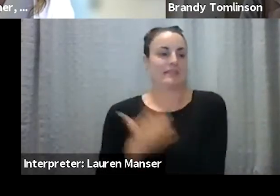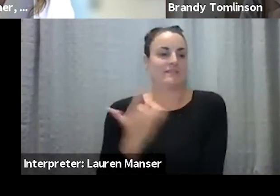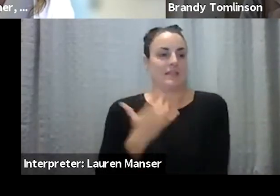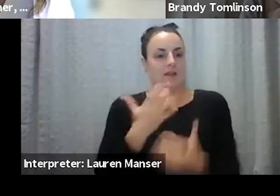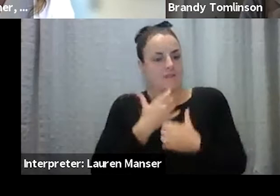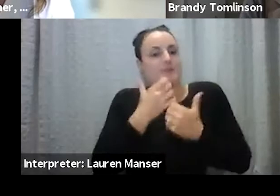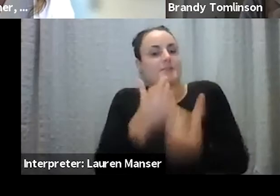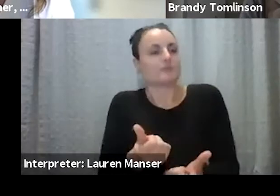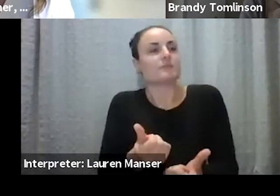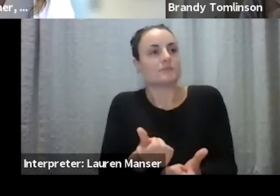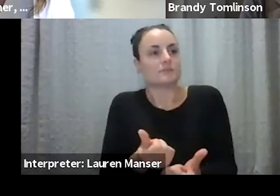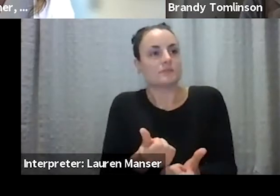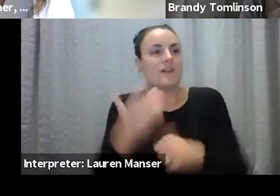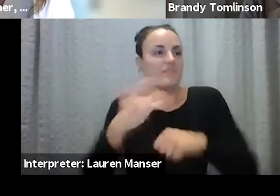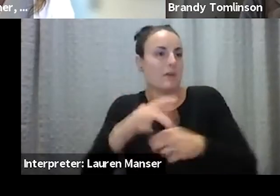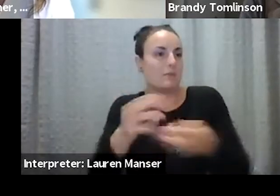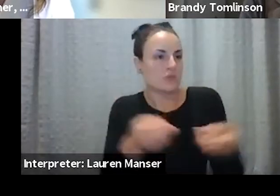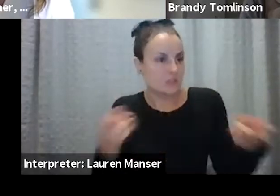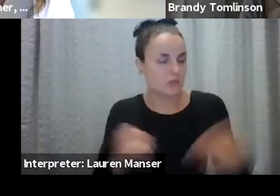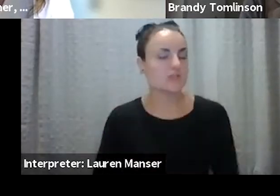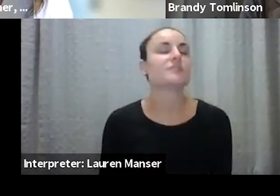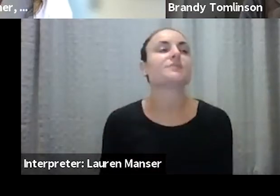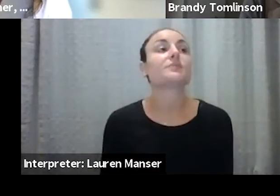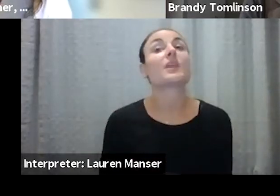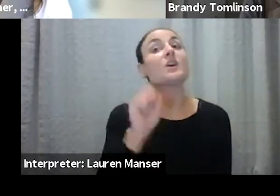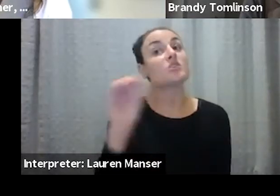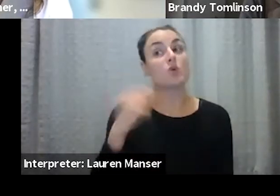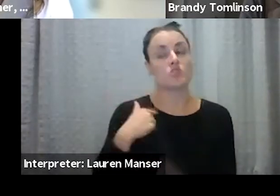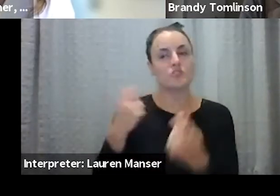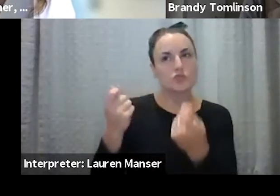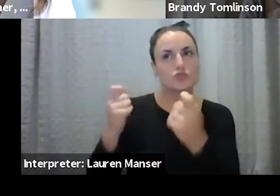to continue to live in a way that feels comfortable for you,